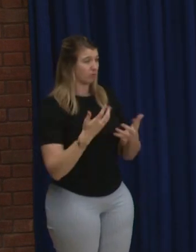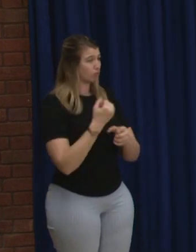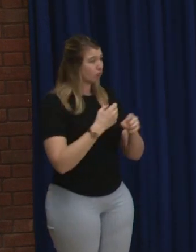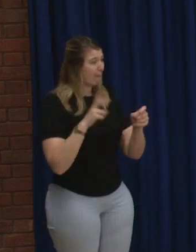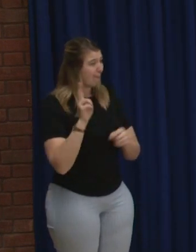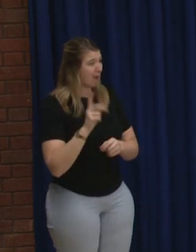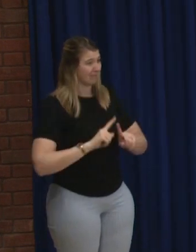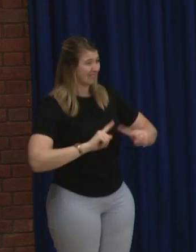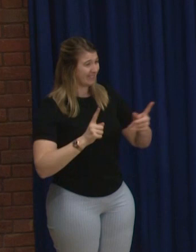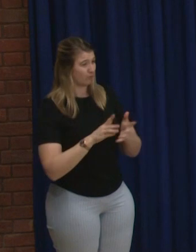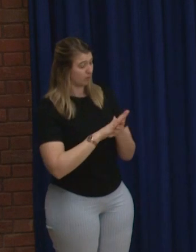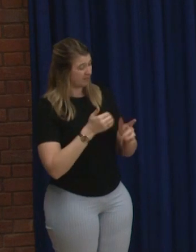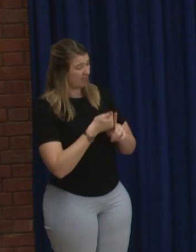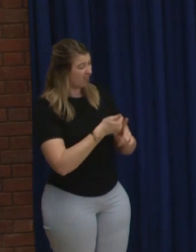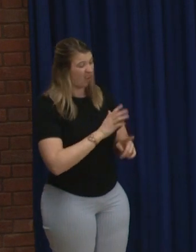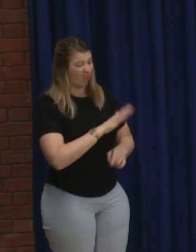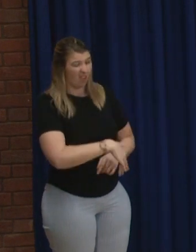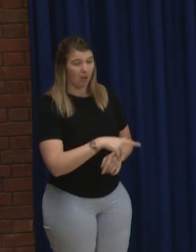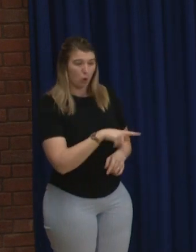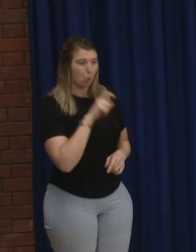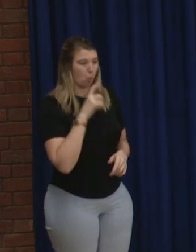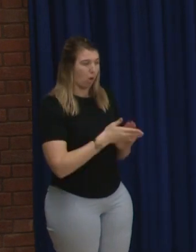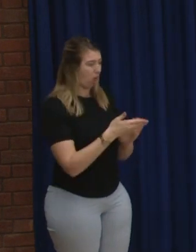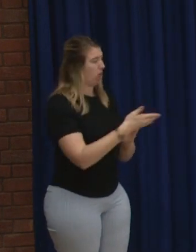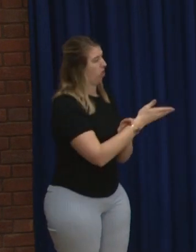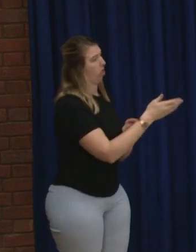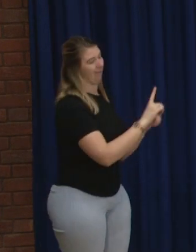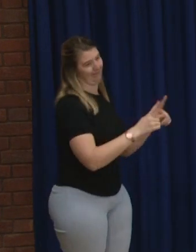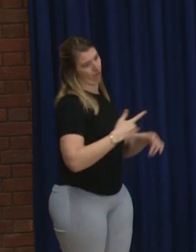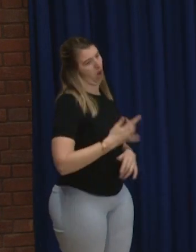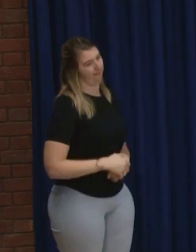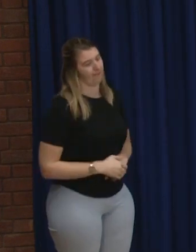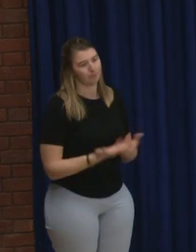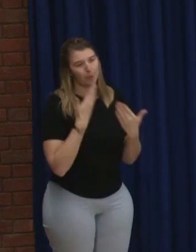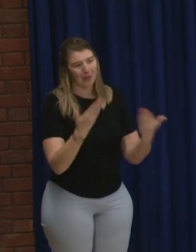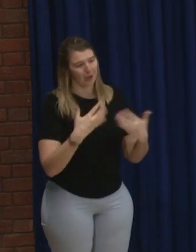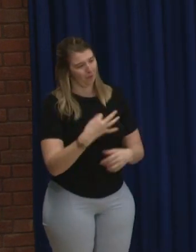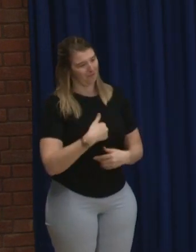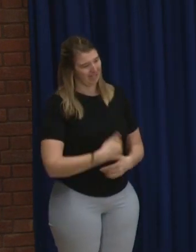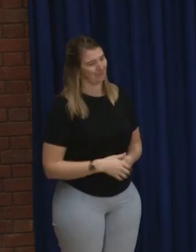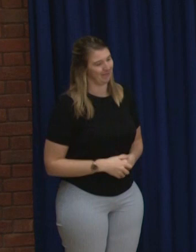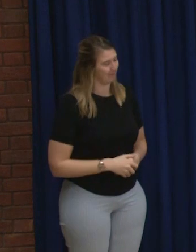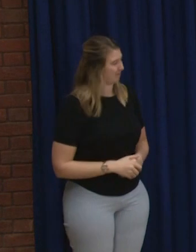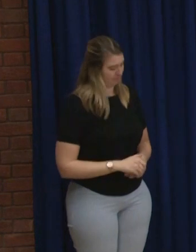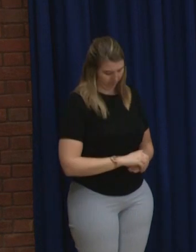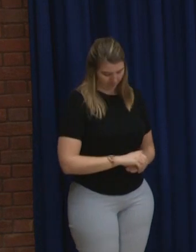gain help and support. So thank you for inviting me this evening. Thank you, thank you very much.